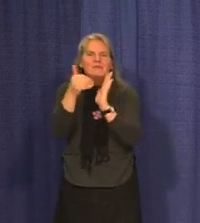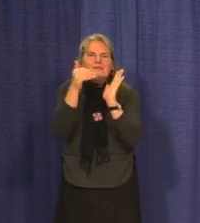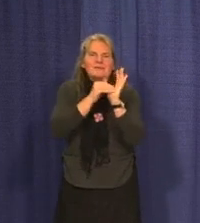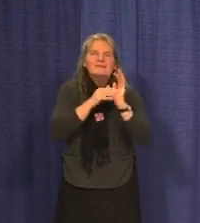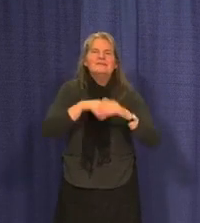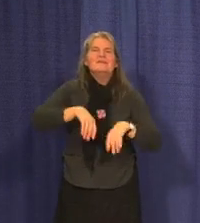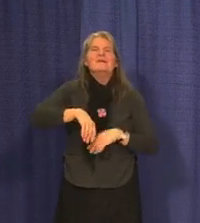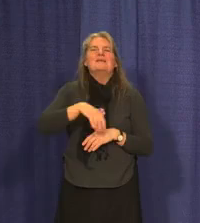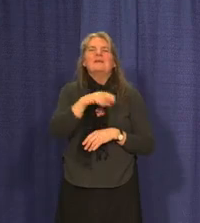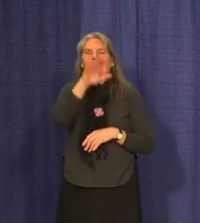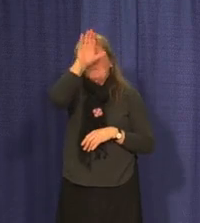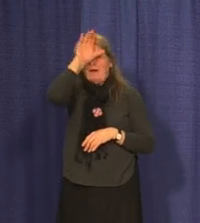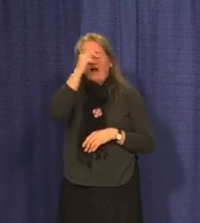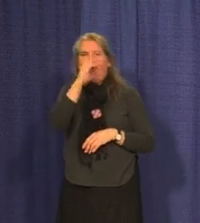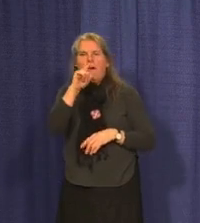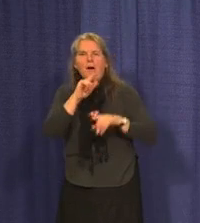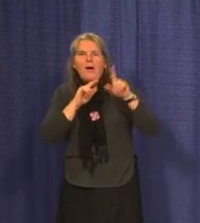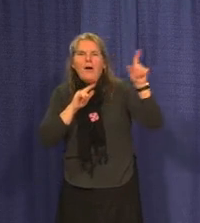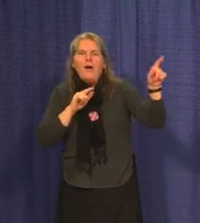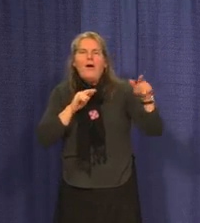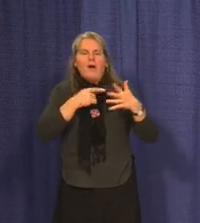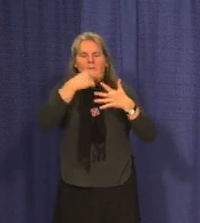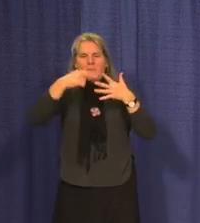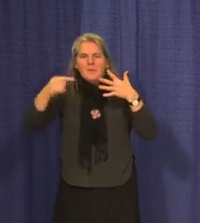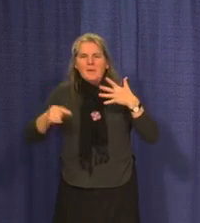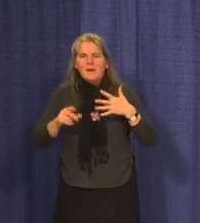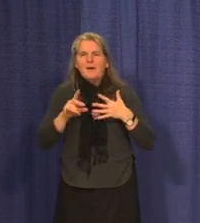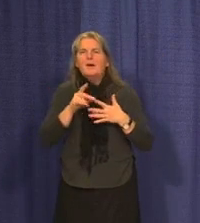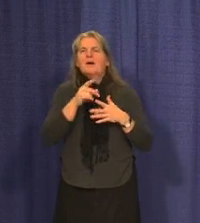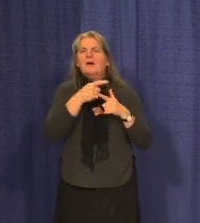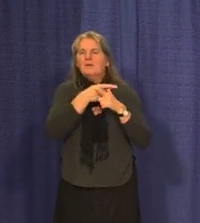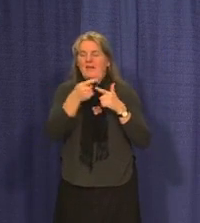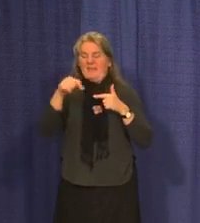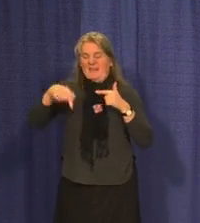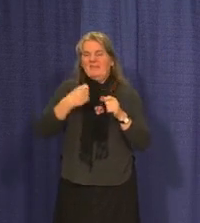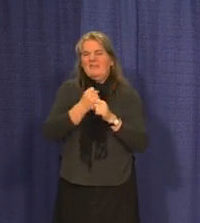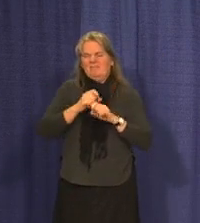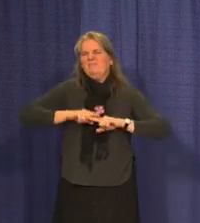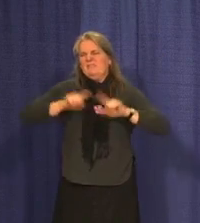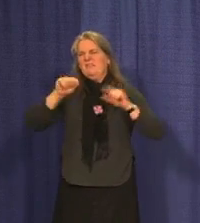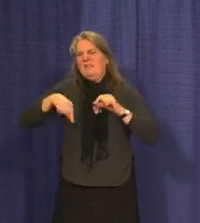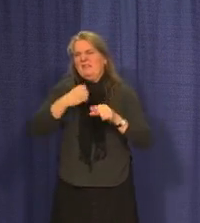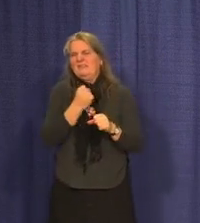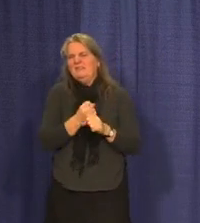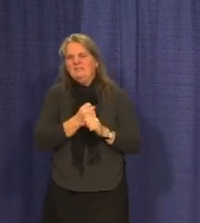through hallways of community centres or the old -- old fire hall. However, we all know that this